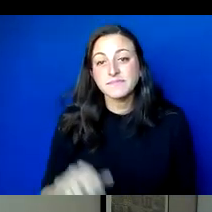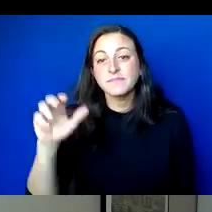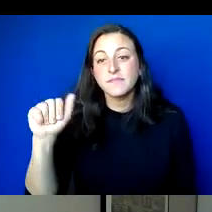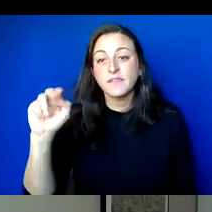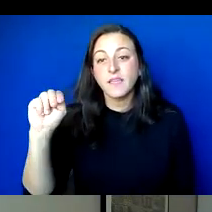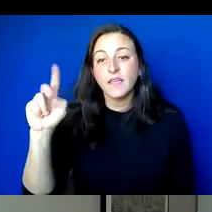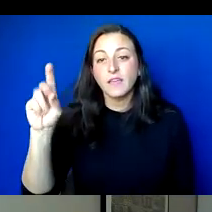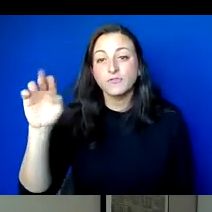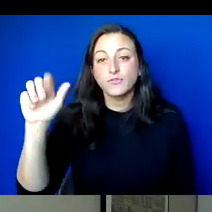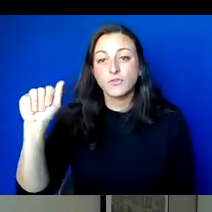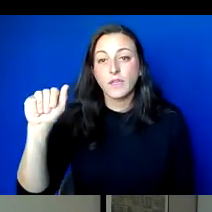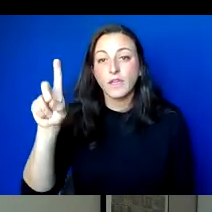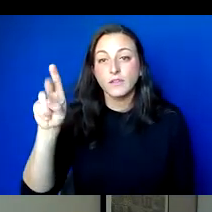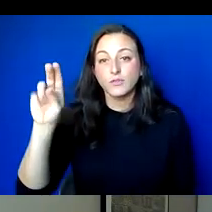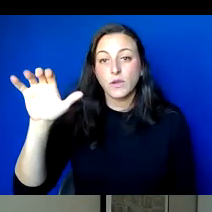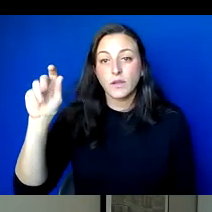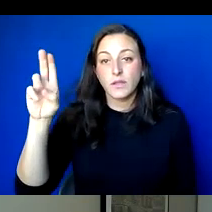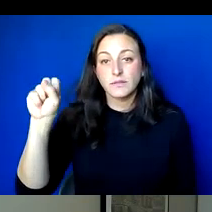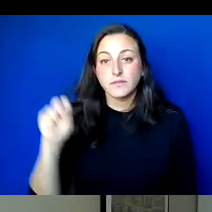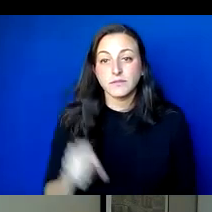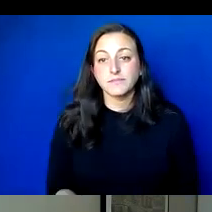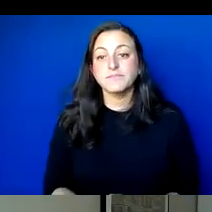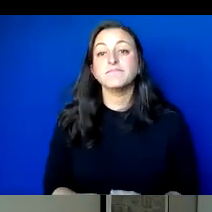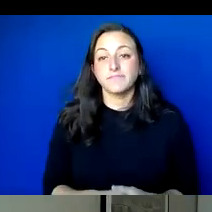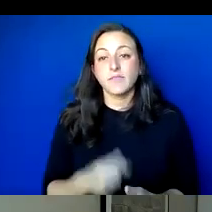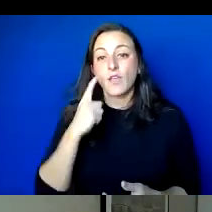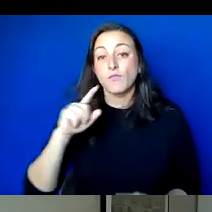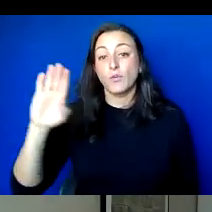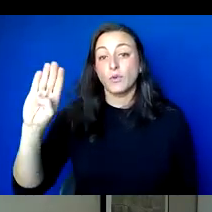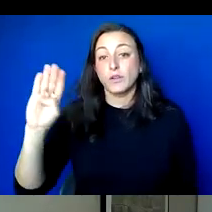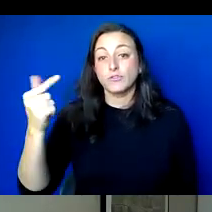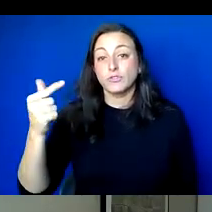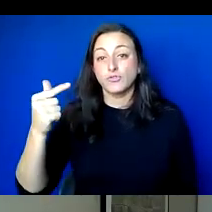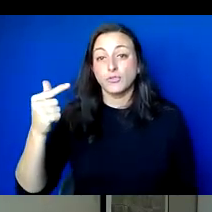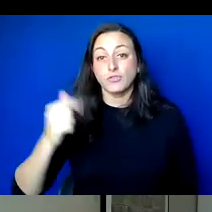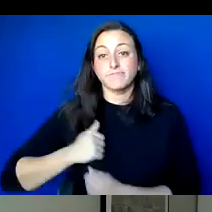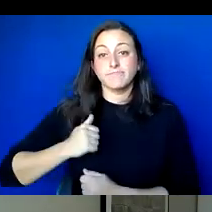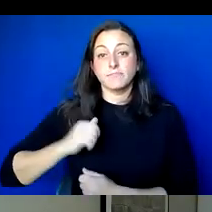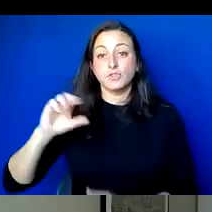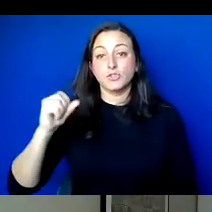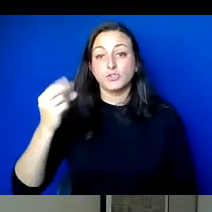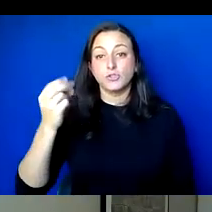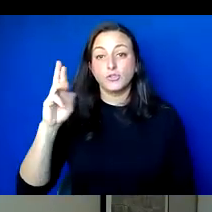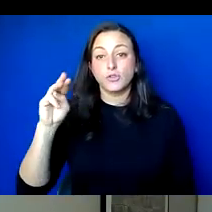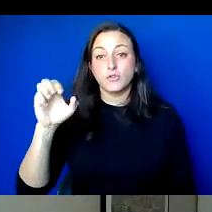Andrea: Yeah, this is for Brigadier General Sherman. I was wondering: you've